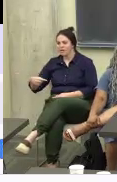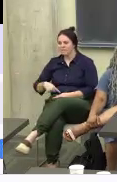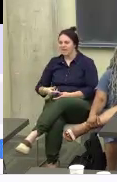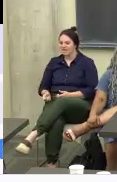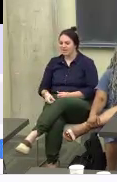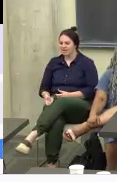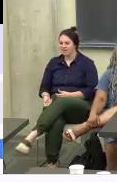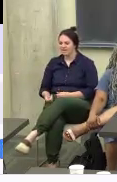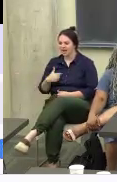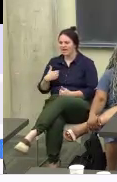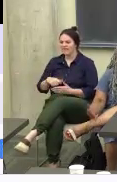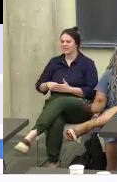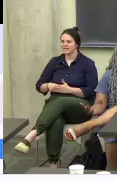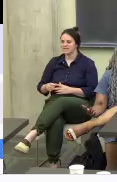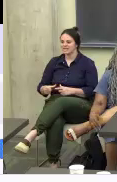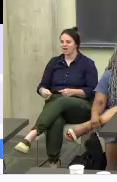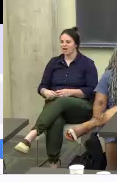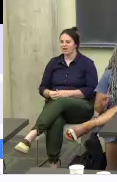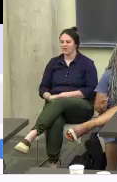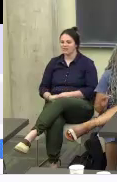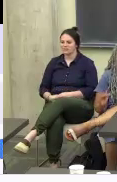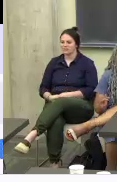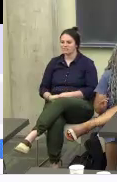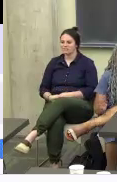myself out of a job because once people heard about this, they would be on fire